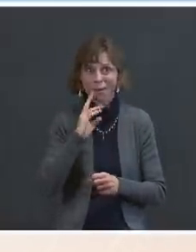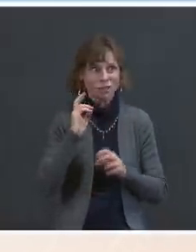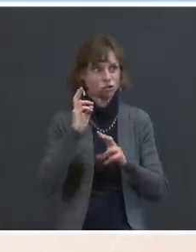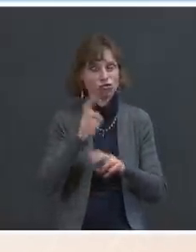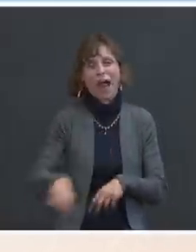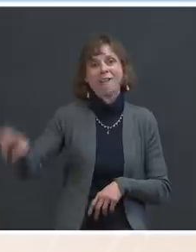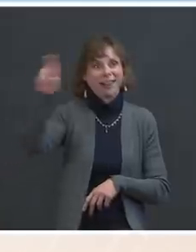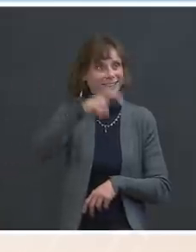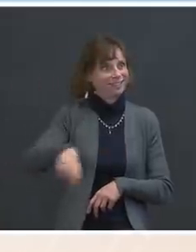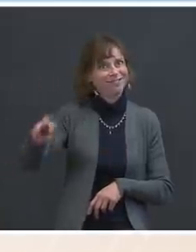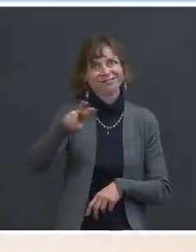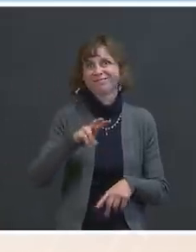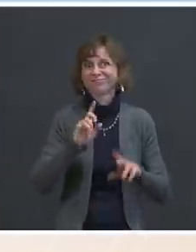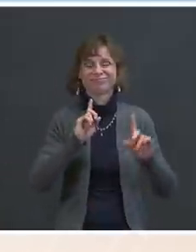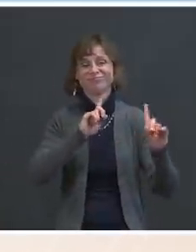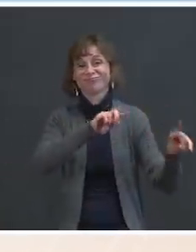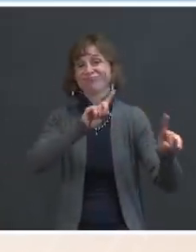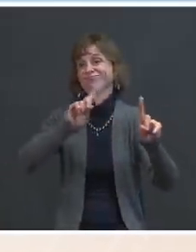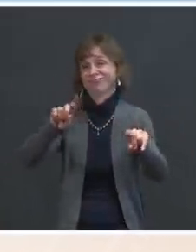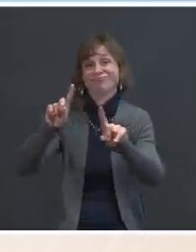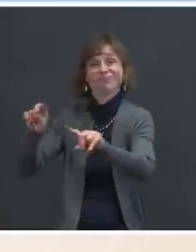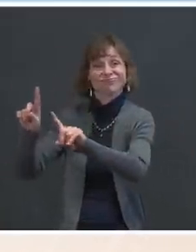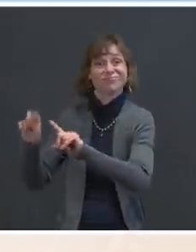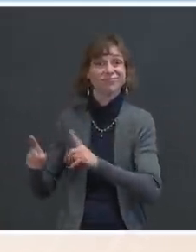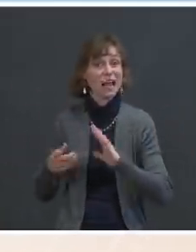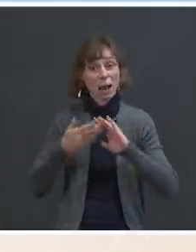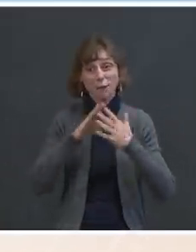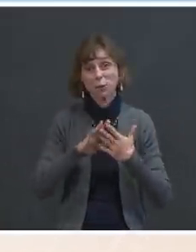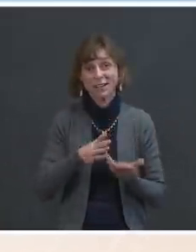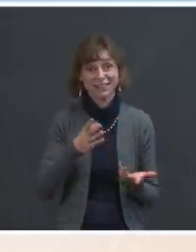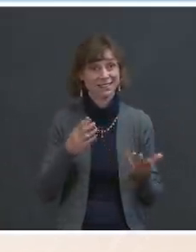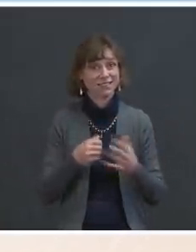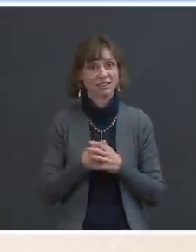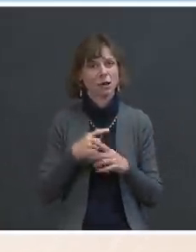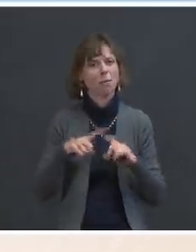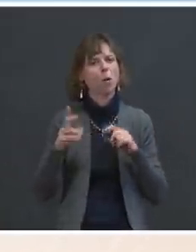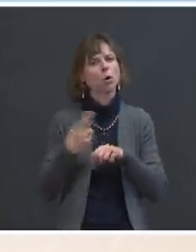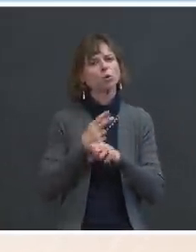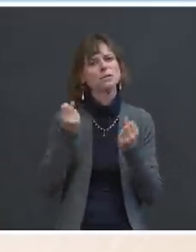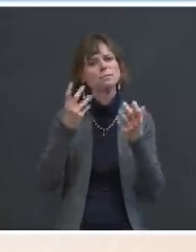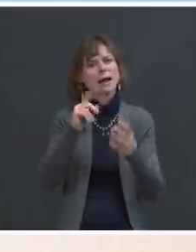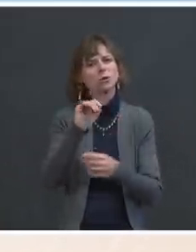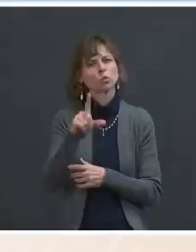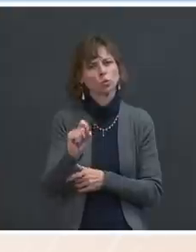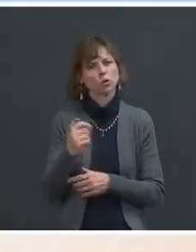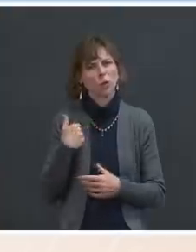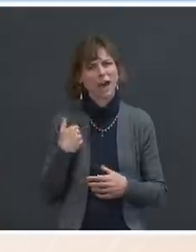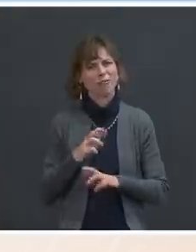communicating directly in communities, but we'll also use a range of tools at our disposal, including engaging in --